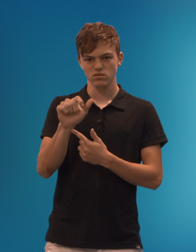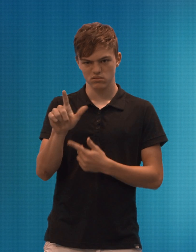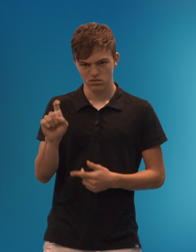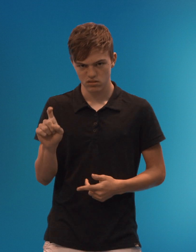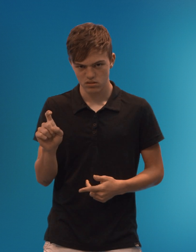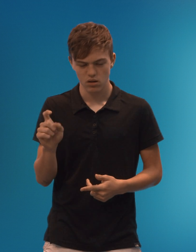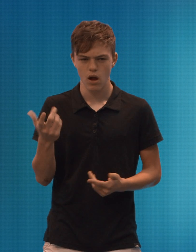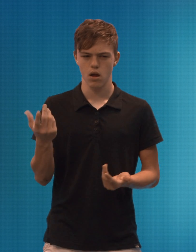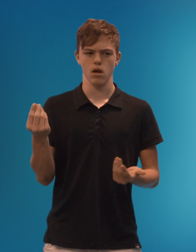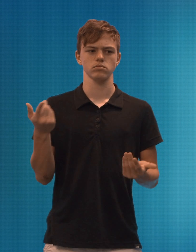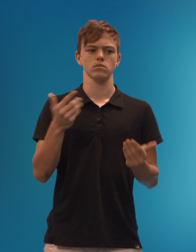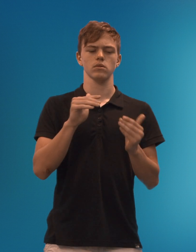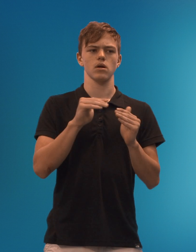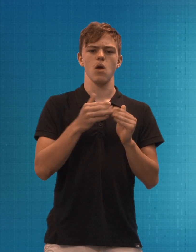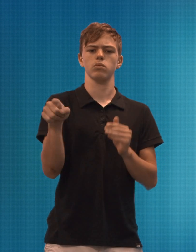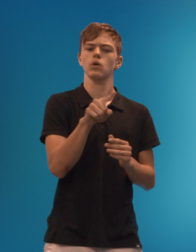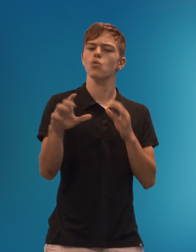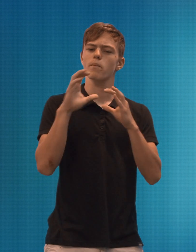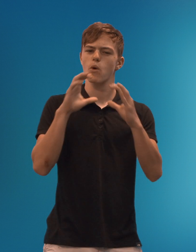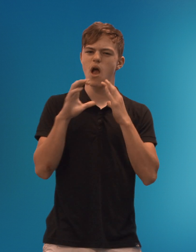How is it possible? Did Ben know American Sign Language?